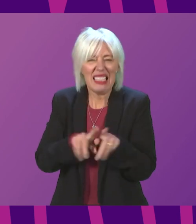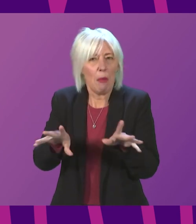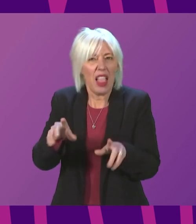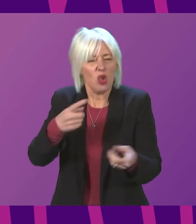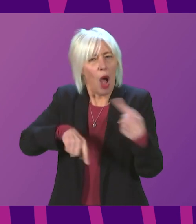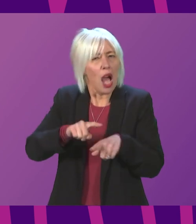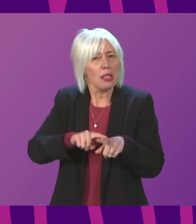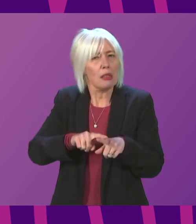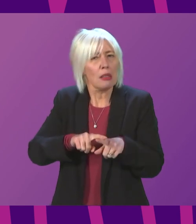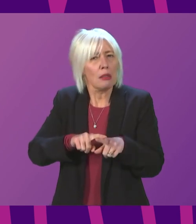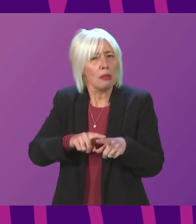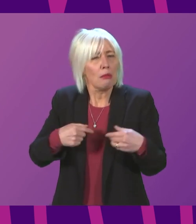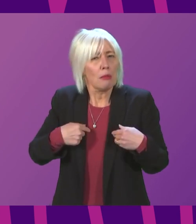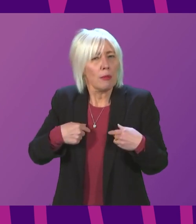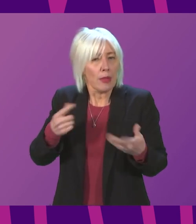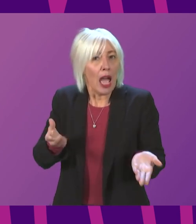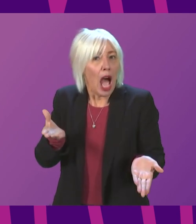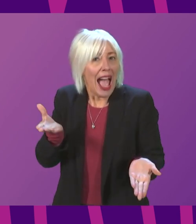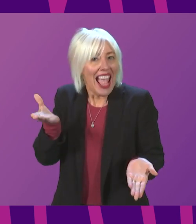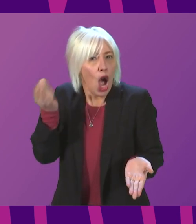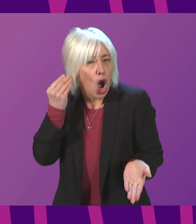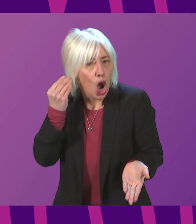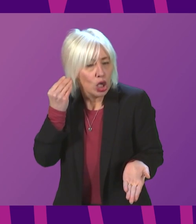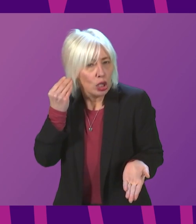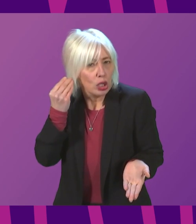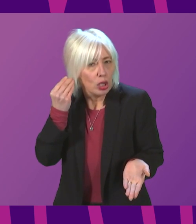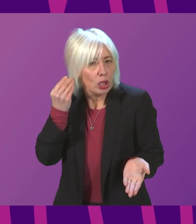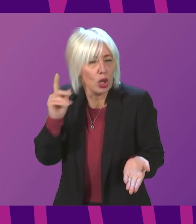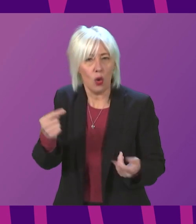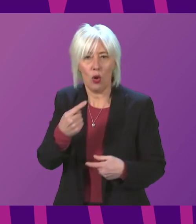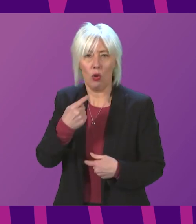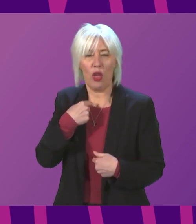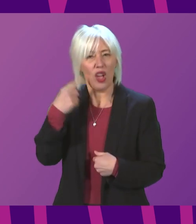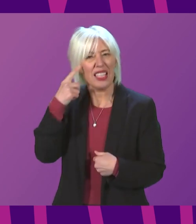I heard what Dr Gulhane said to me as being indicative of him not agreeing with those